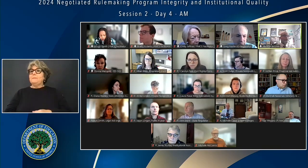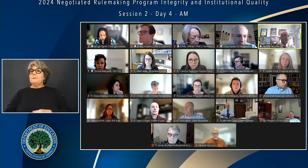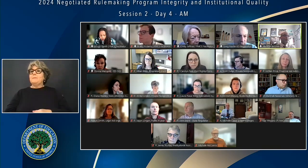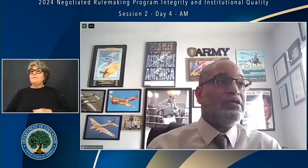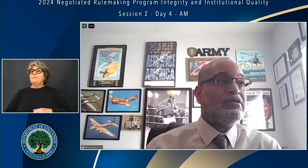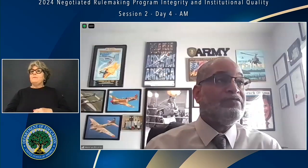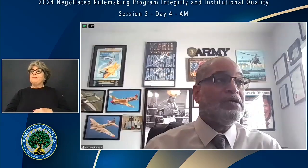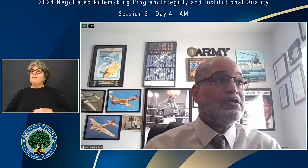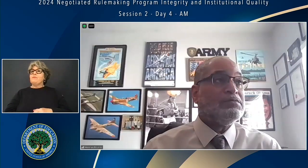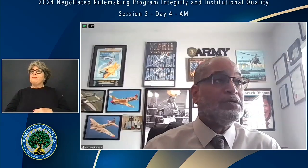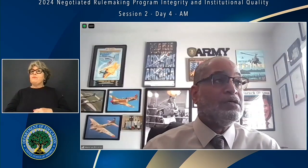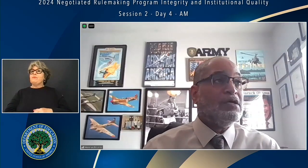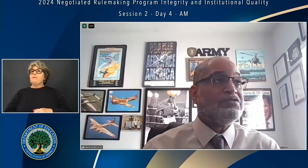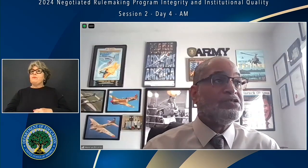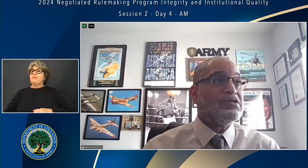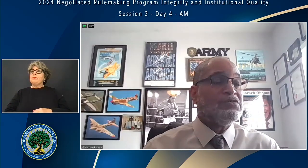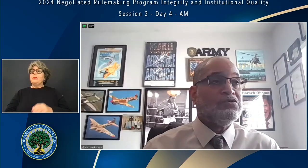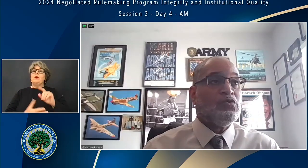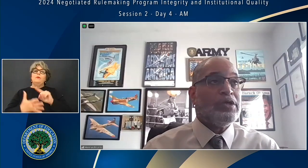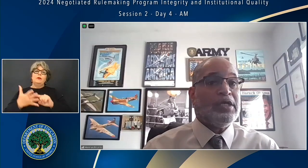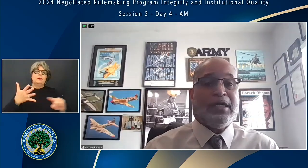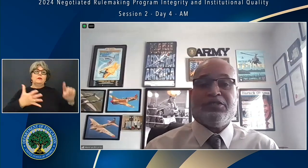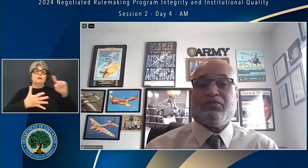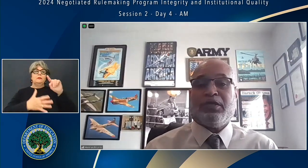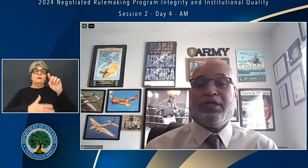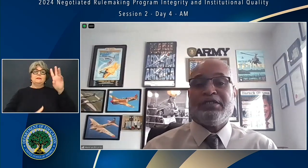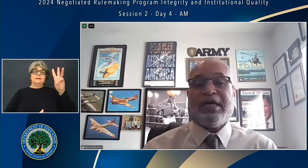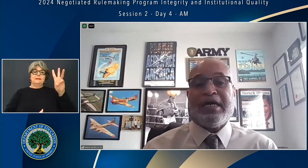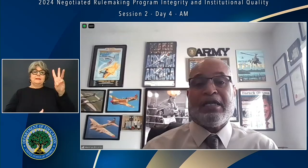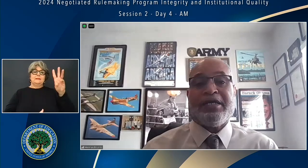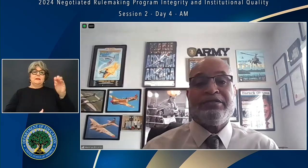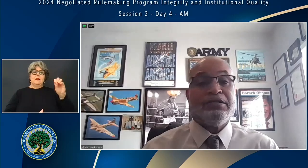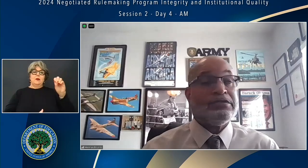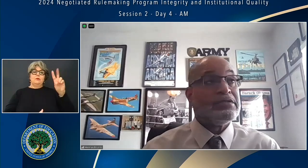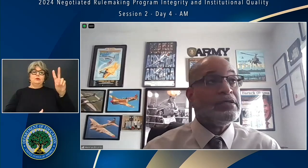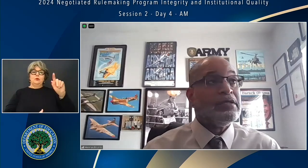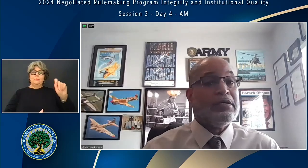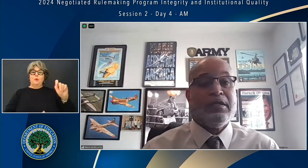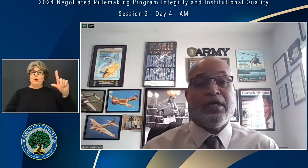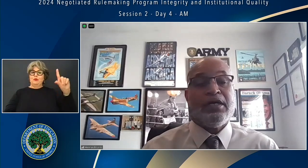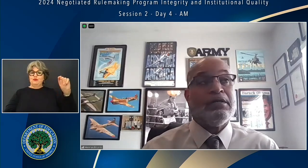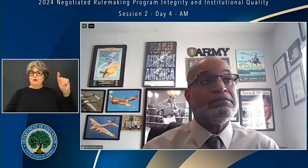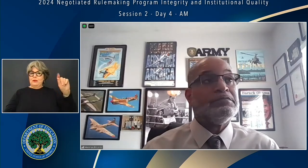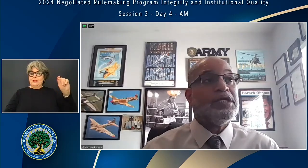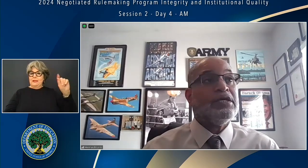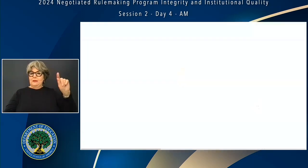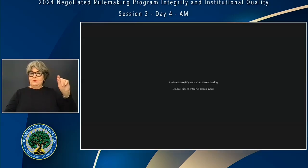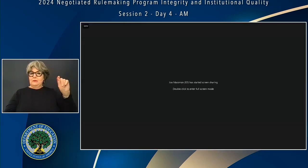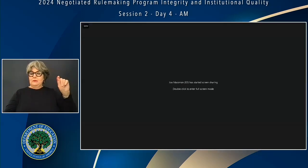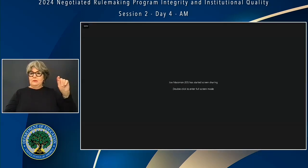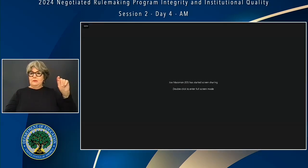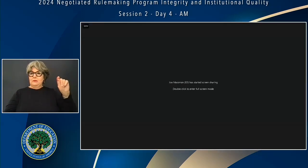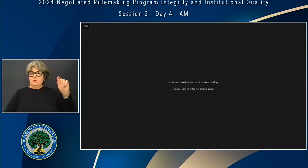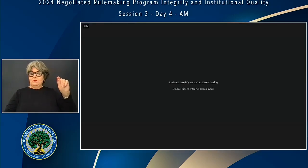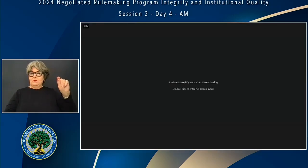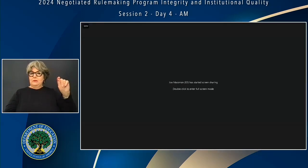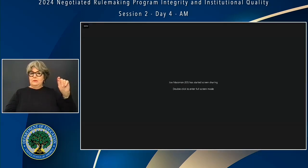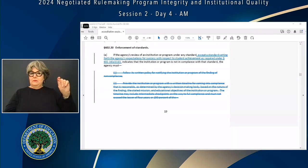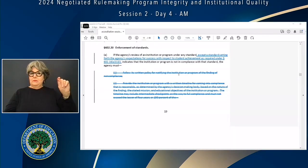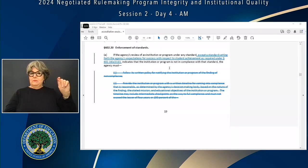very beginning of 602.20. And I just want to hit the highlights since, you know, we didn't finish that